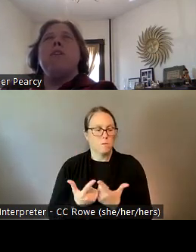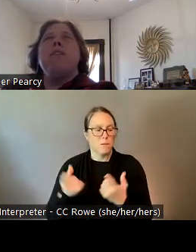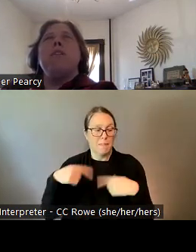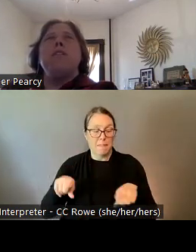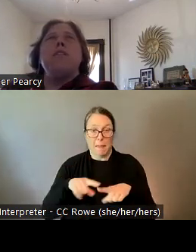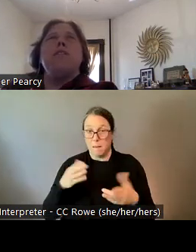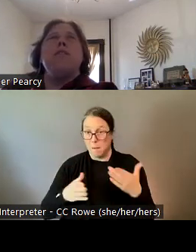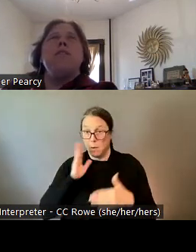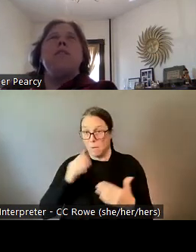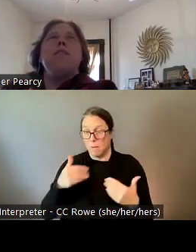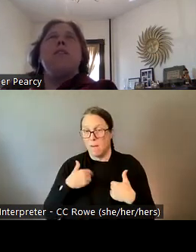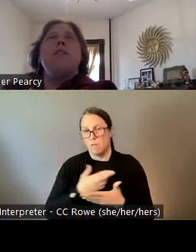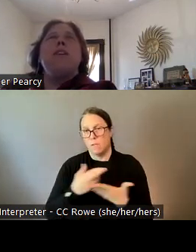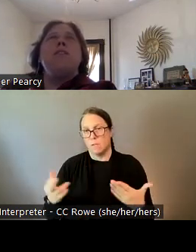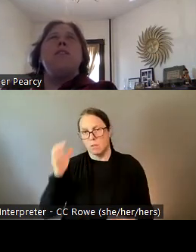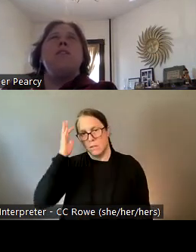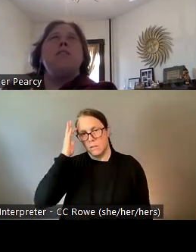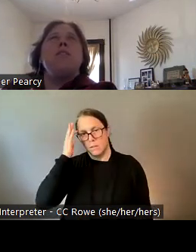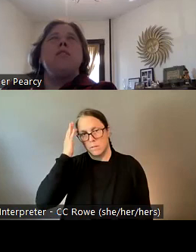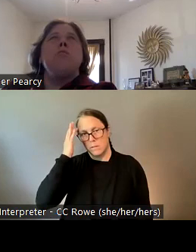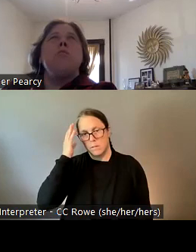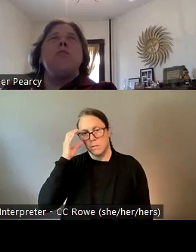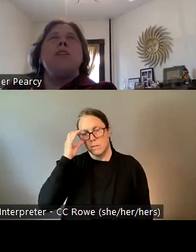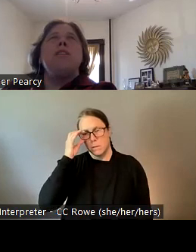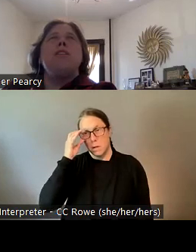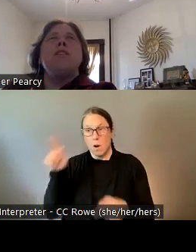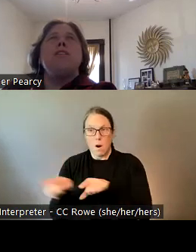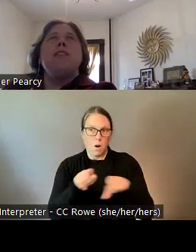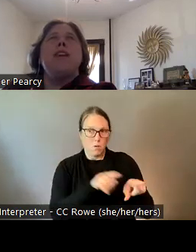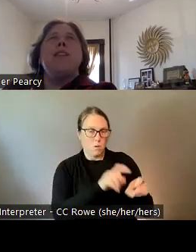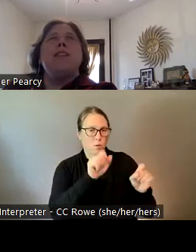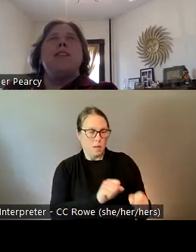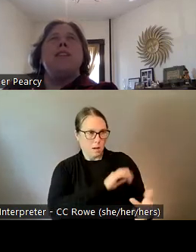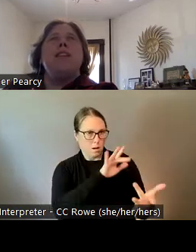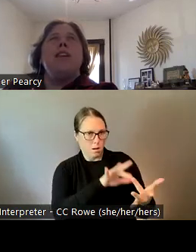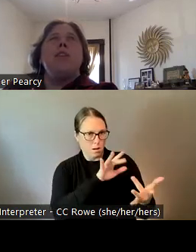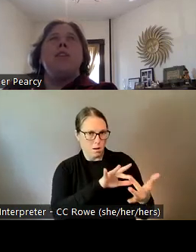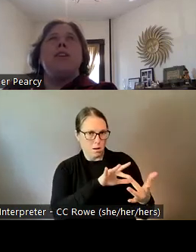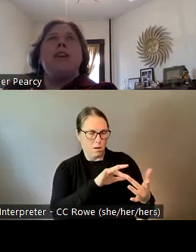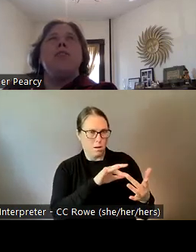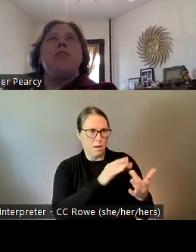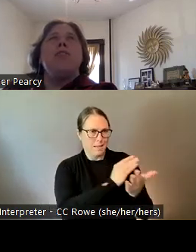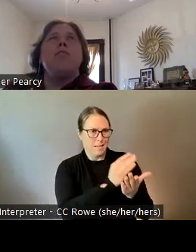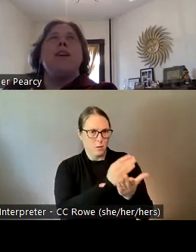You could also reach out to consumer organizations like the American Council of the Blind